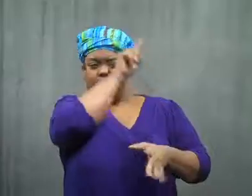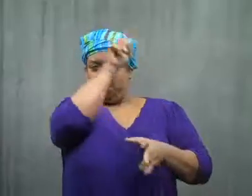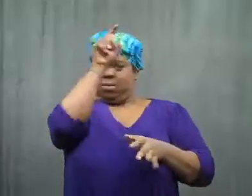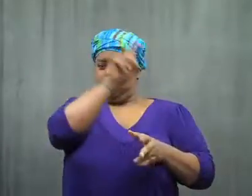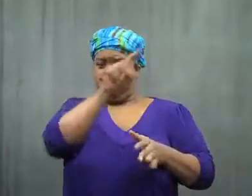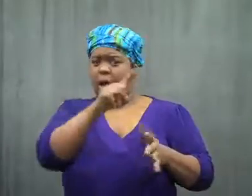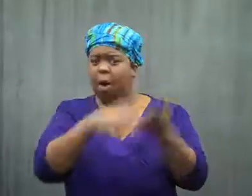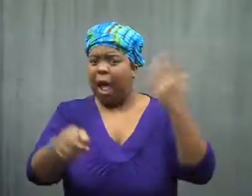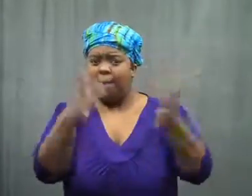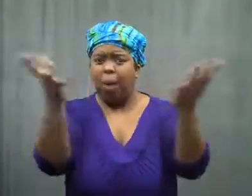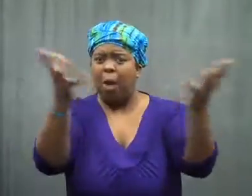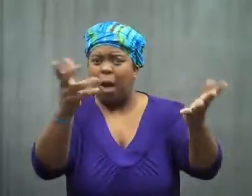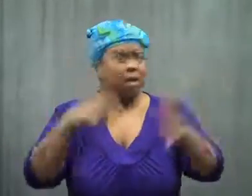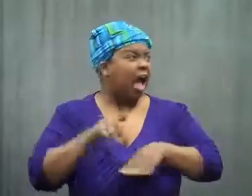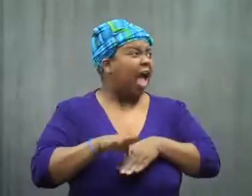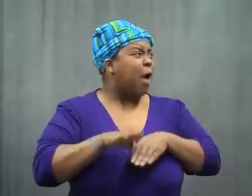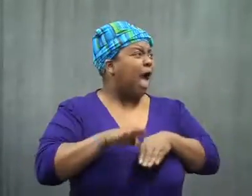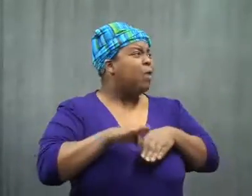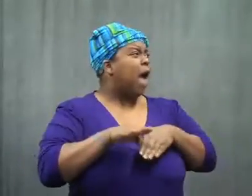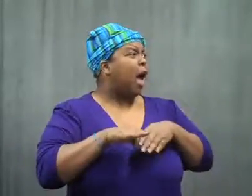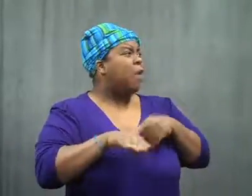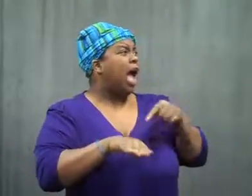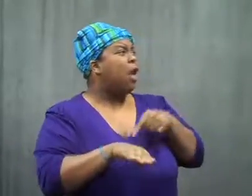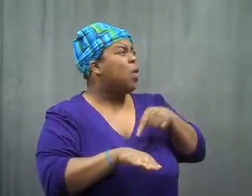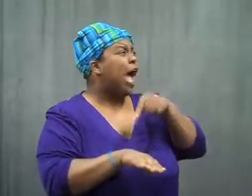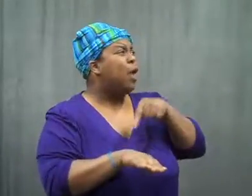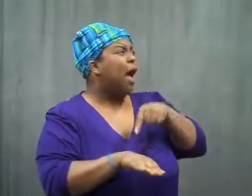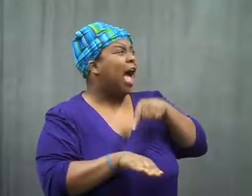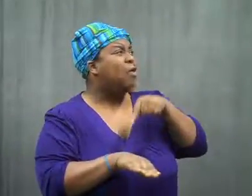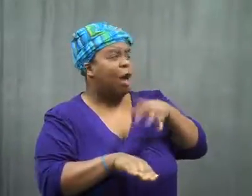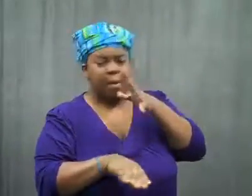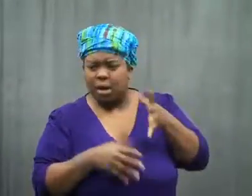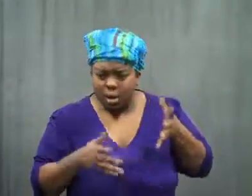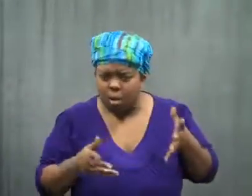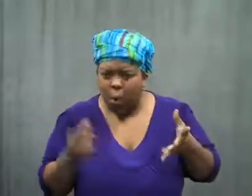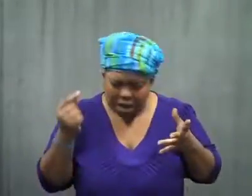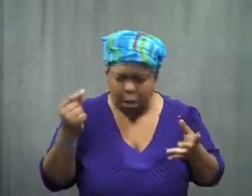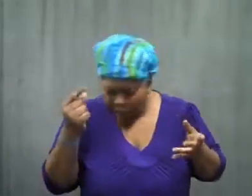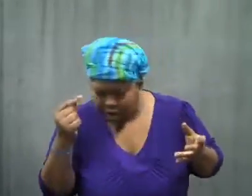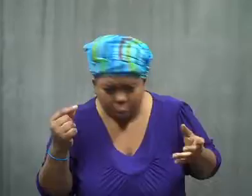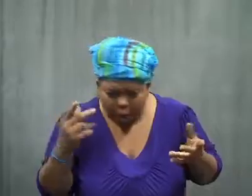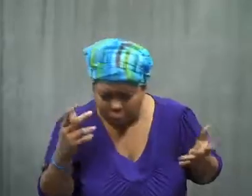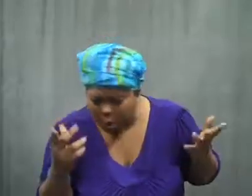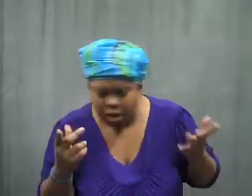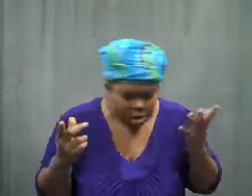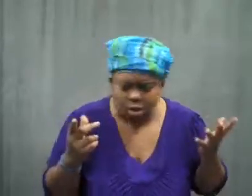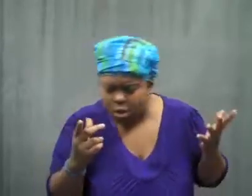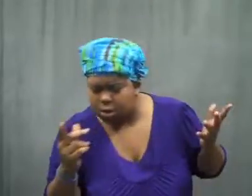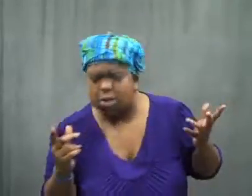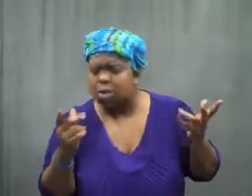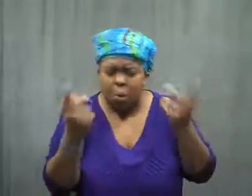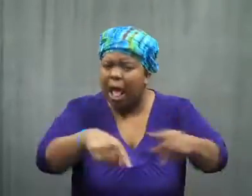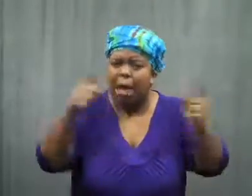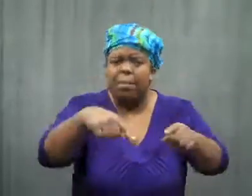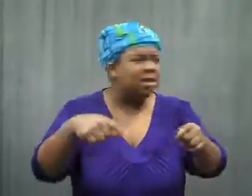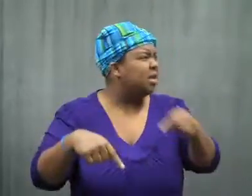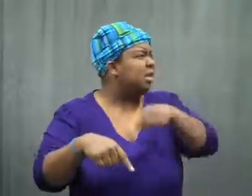She came running out and asked what was wrong. I pointed at my foot, "Ow, ow ow ow!" She looked at my foot, and said, "What, what, what happened?"